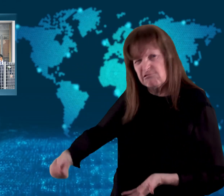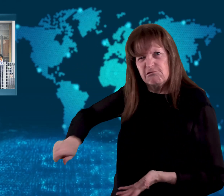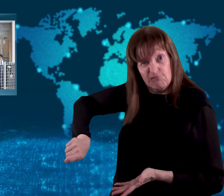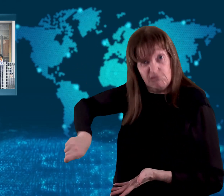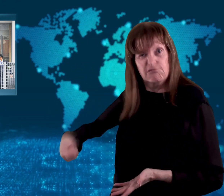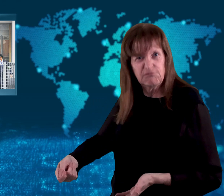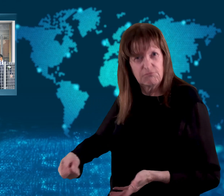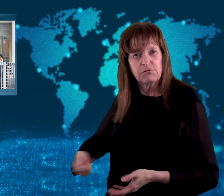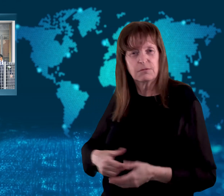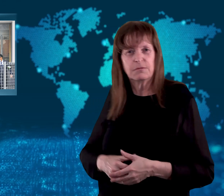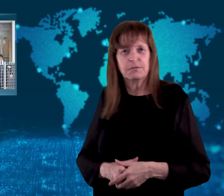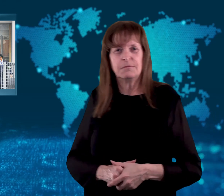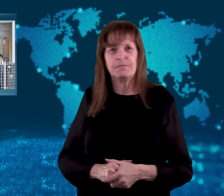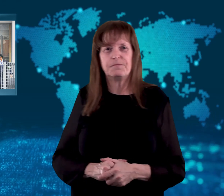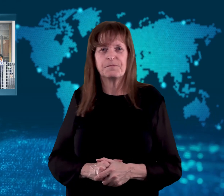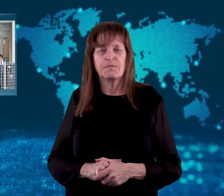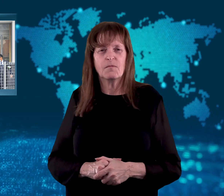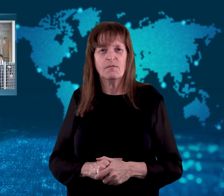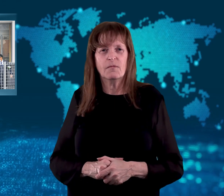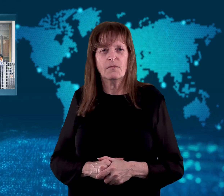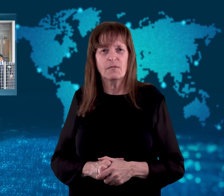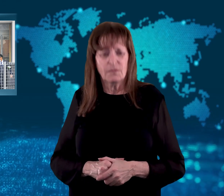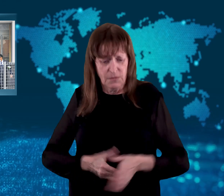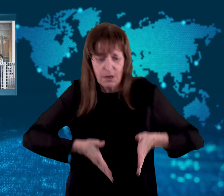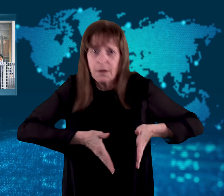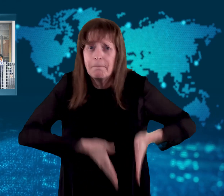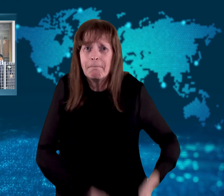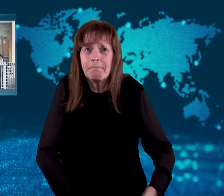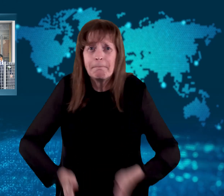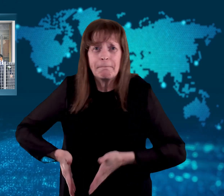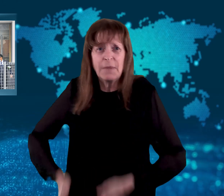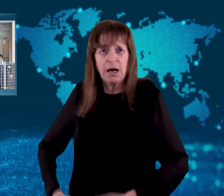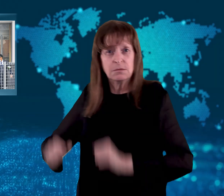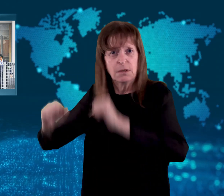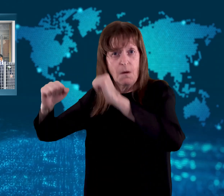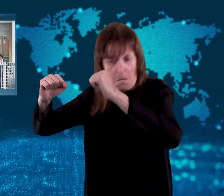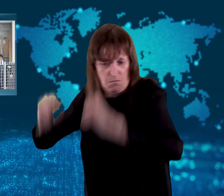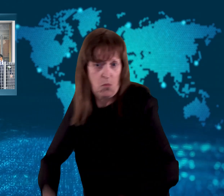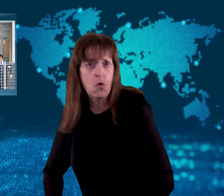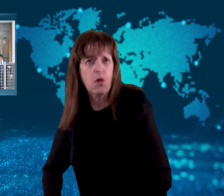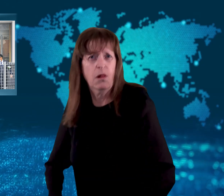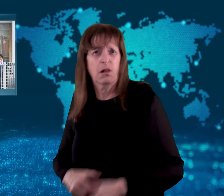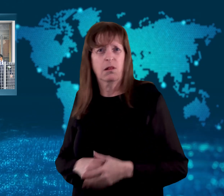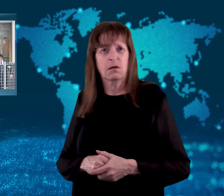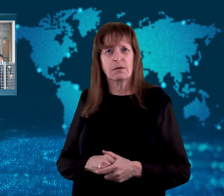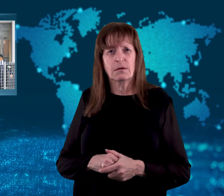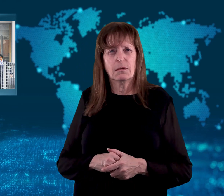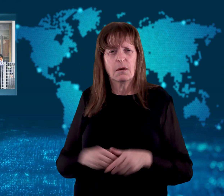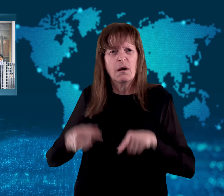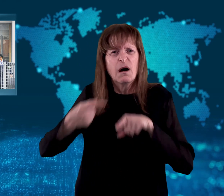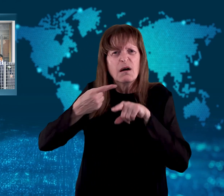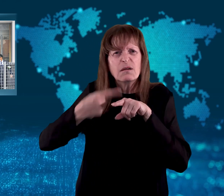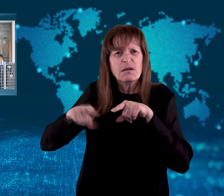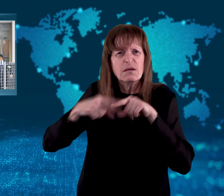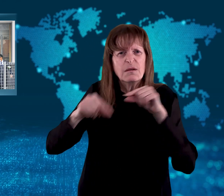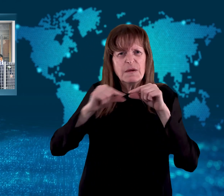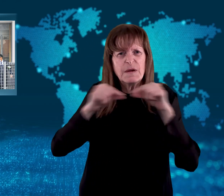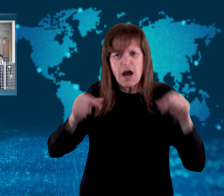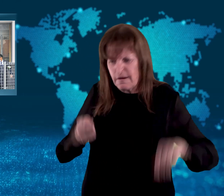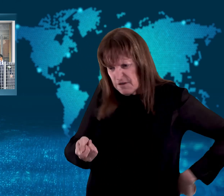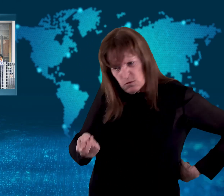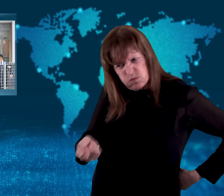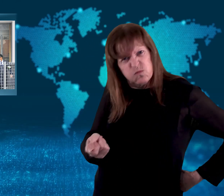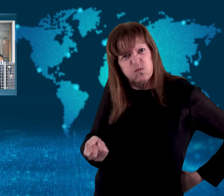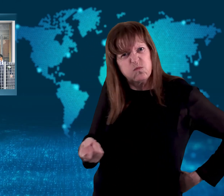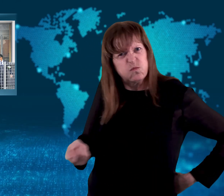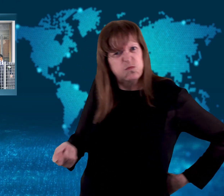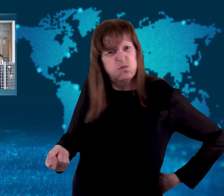Pants were pulled down and knives held in a threatening way.